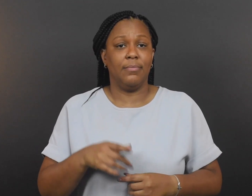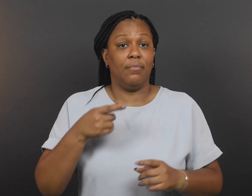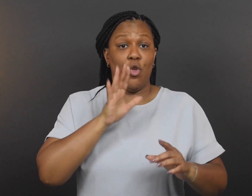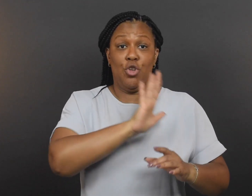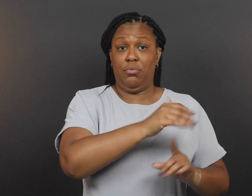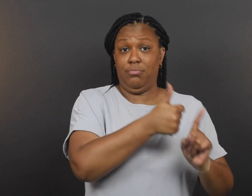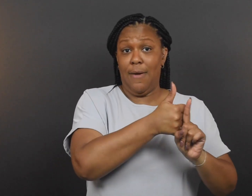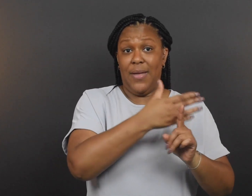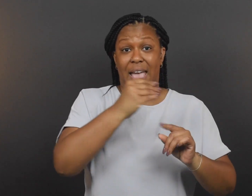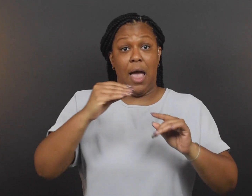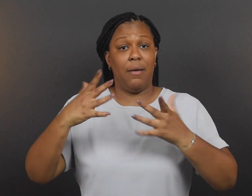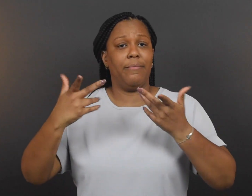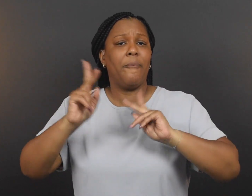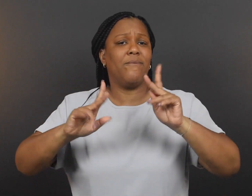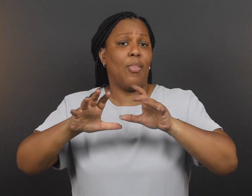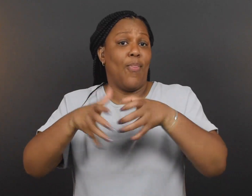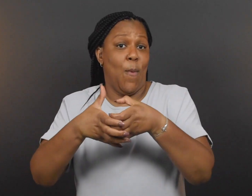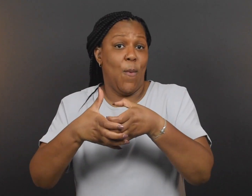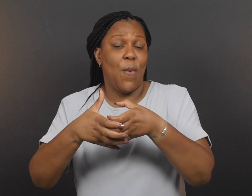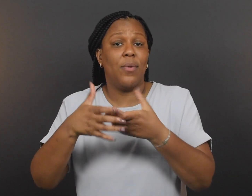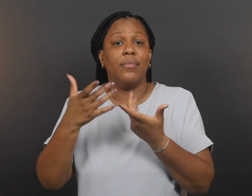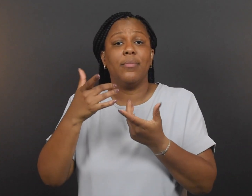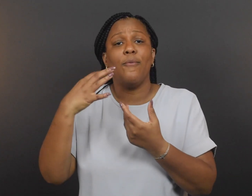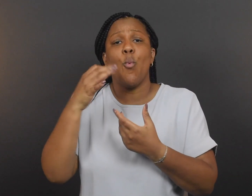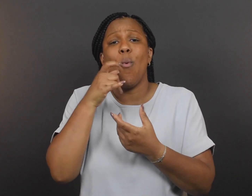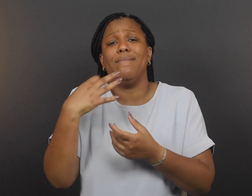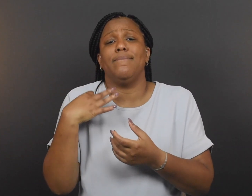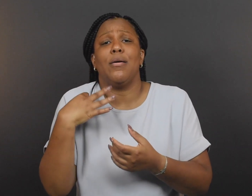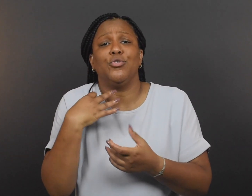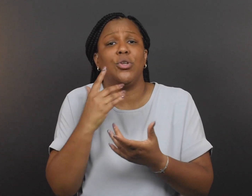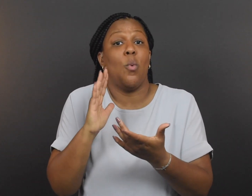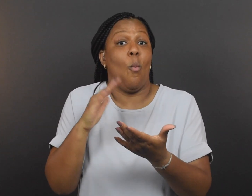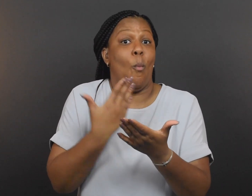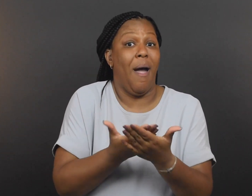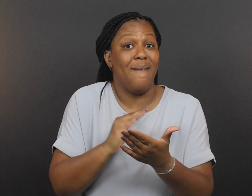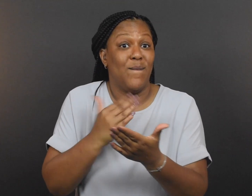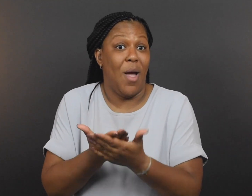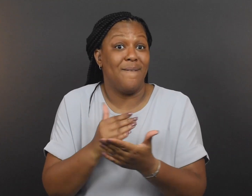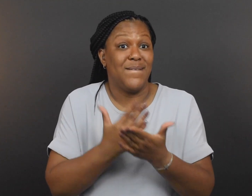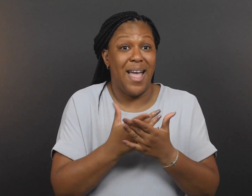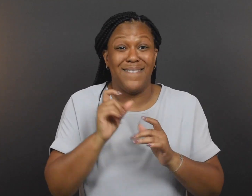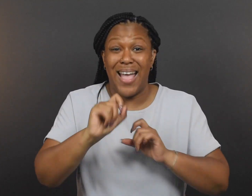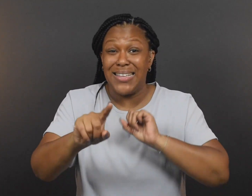she and her fellow volunteers asked arriving passengers about their travel history